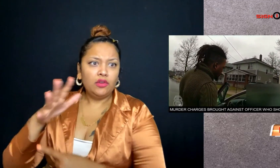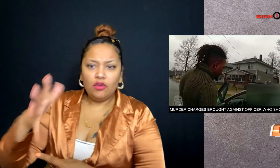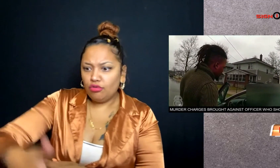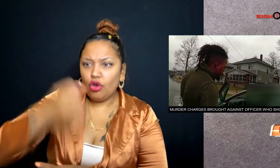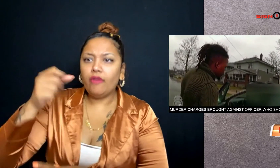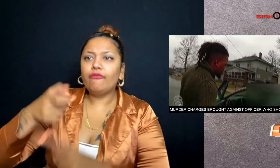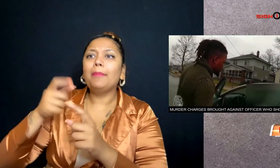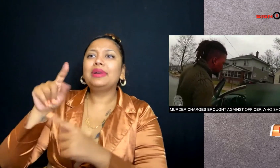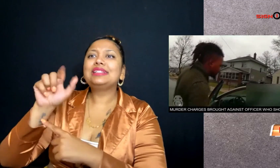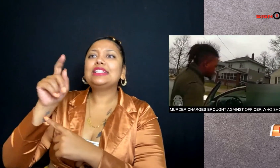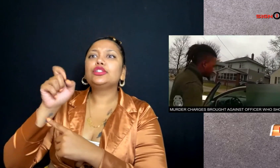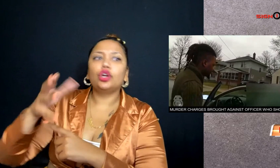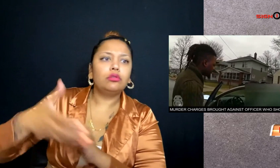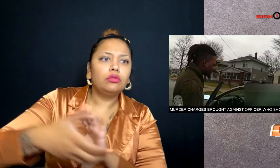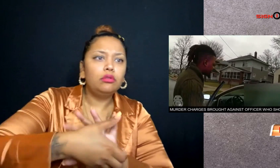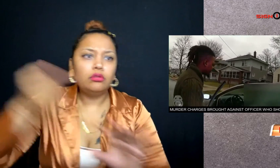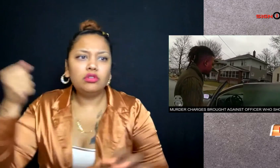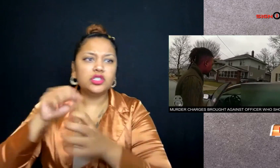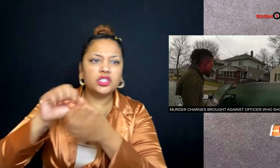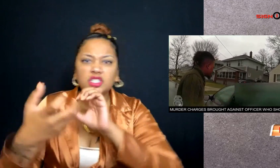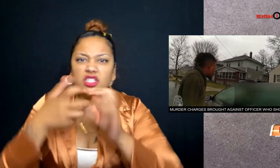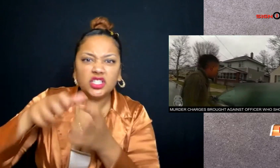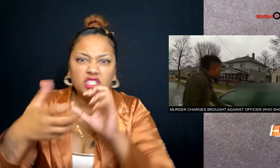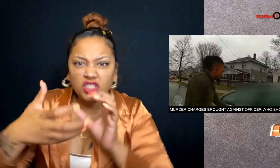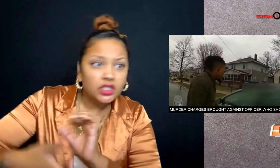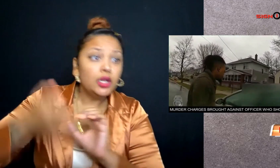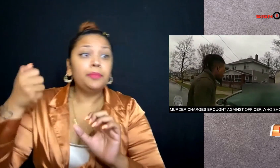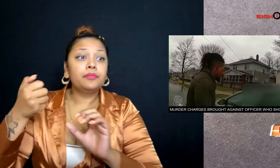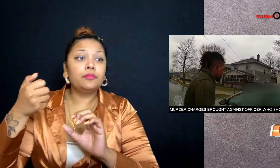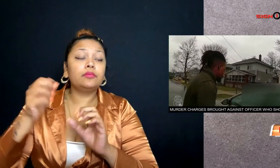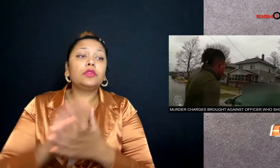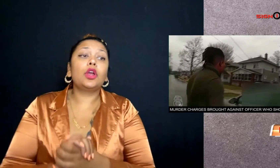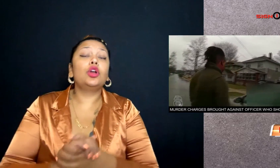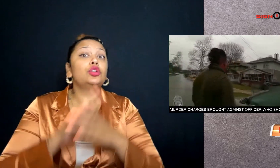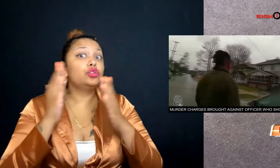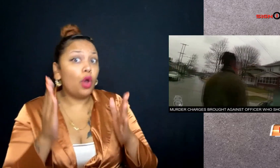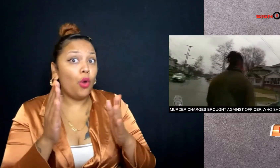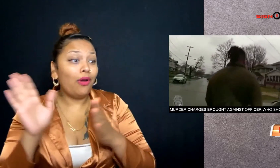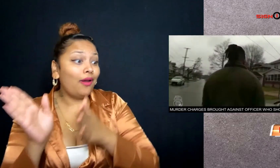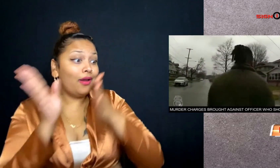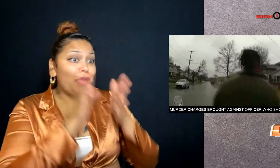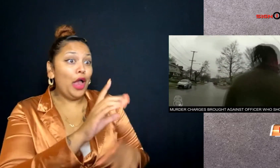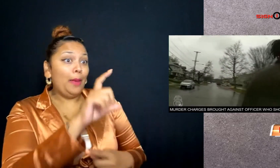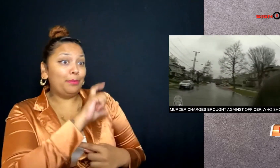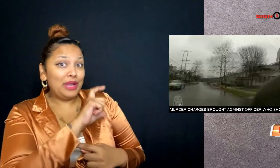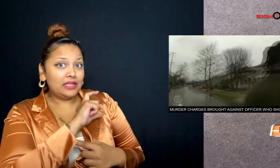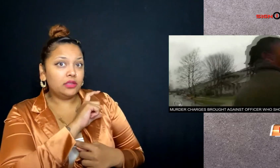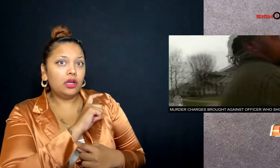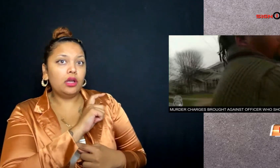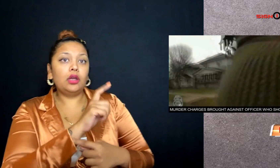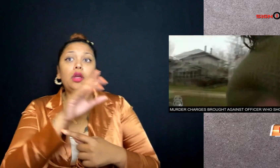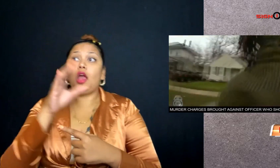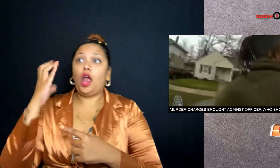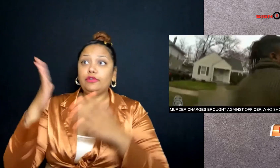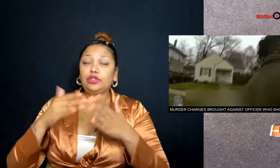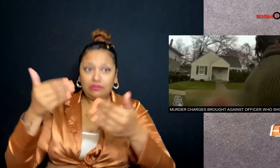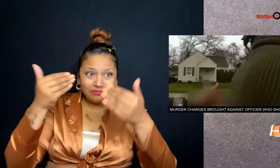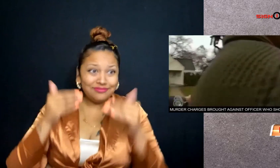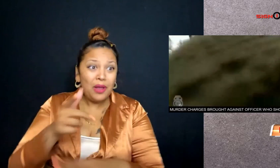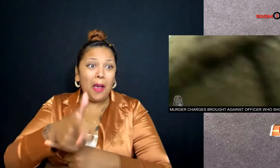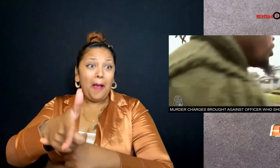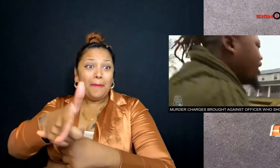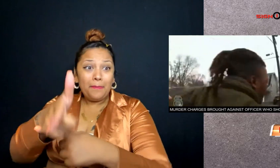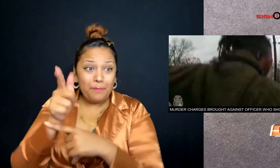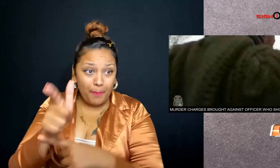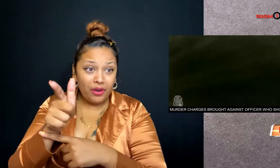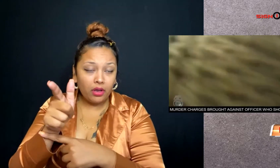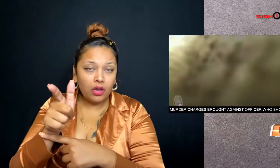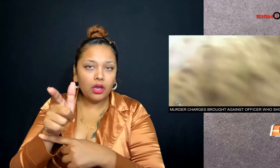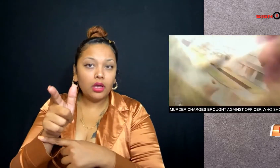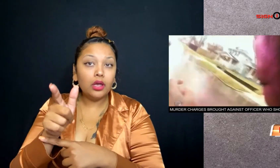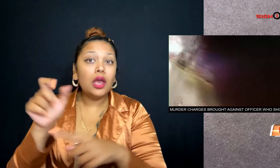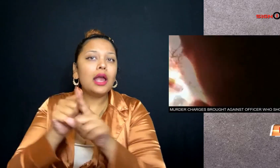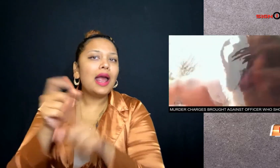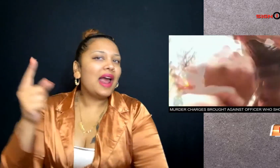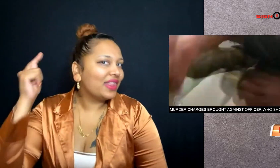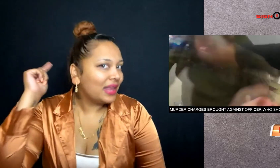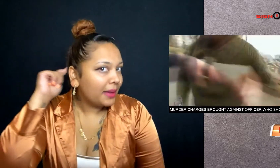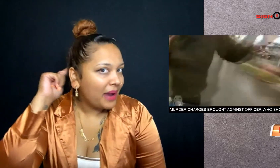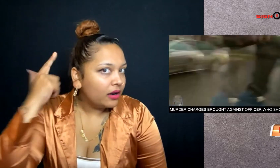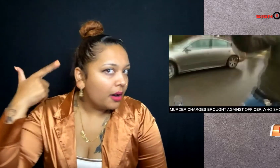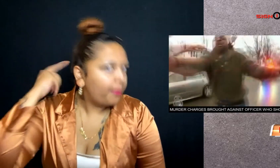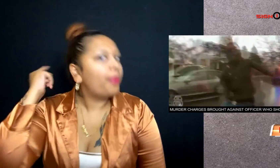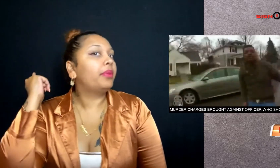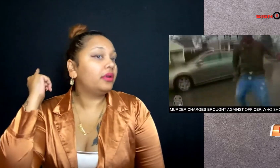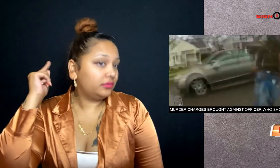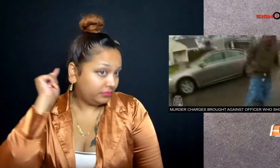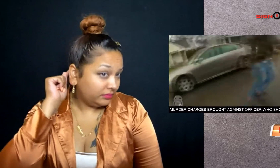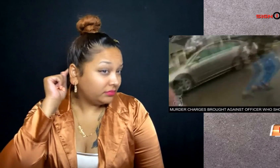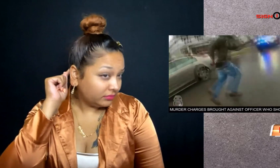Taser in the scuffle Schurr opened fire shooting Lyoya in the back